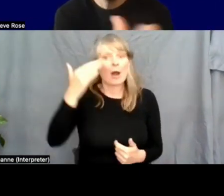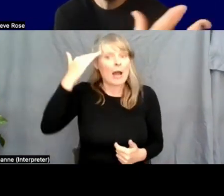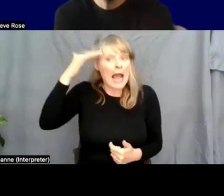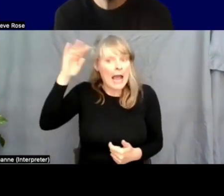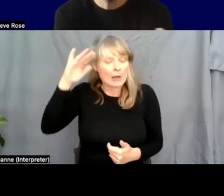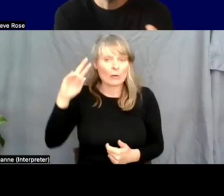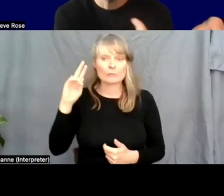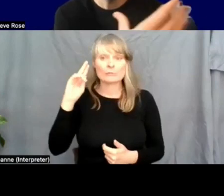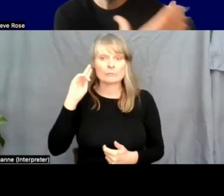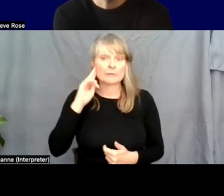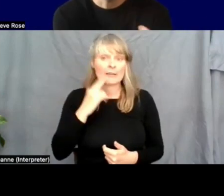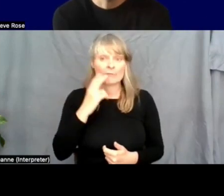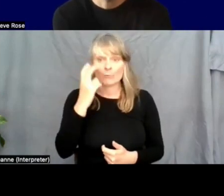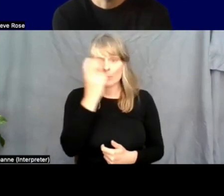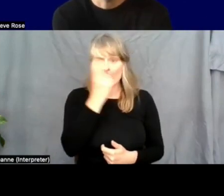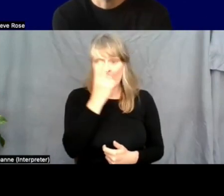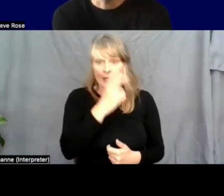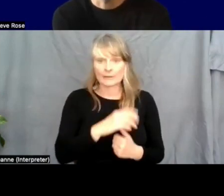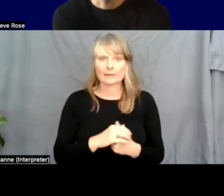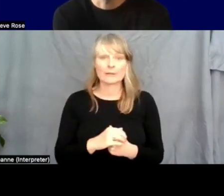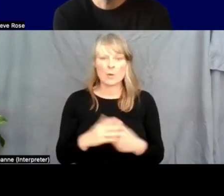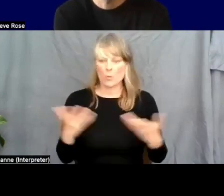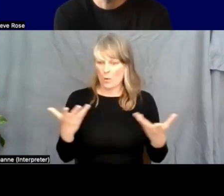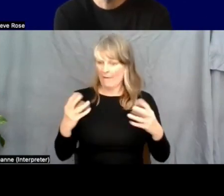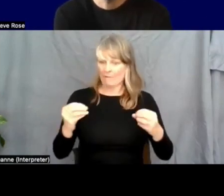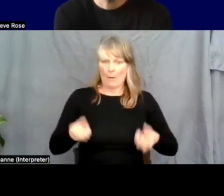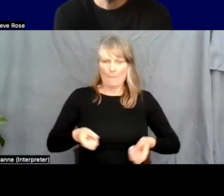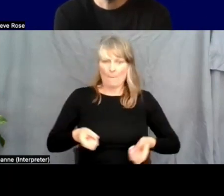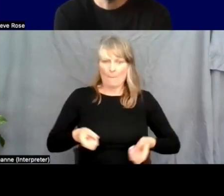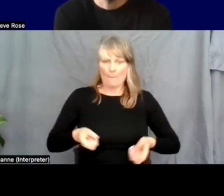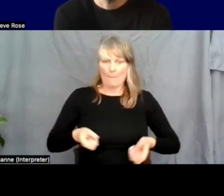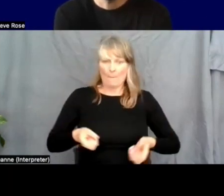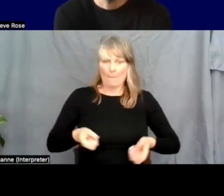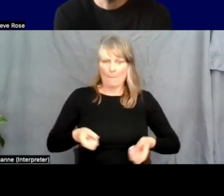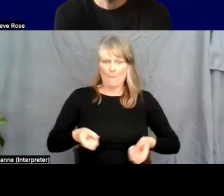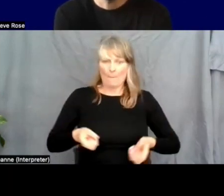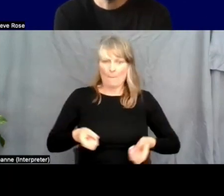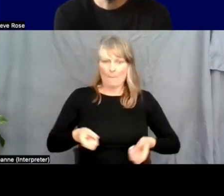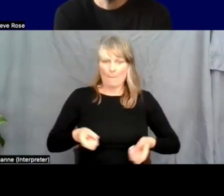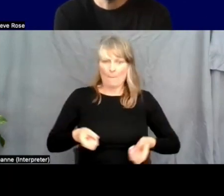where do those expressions come from? What is it? And there is a very complex